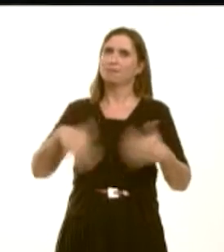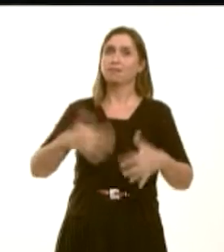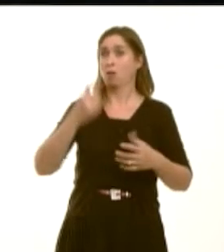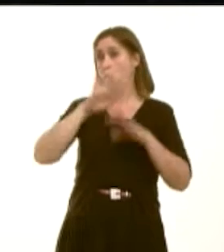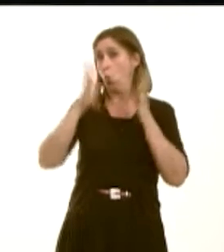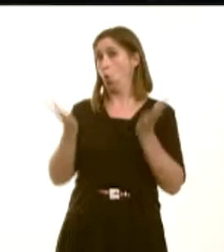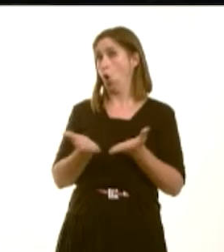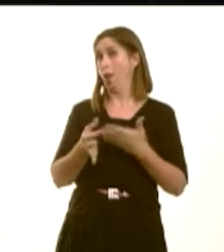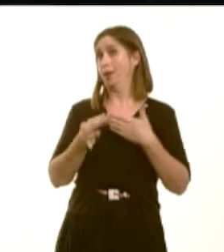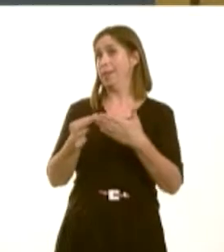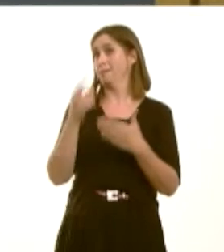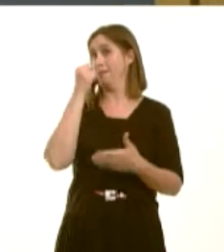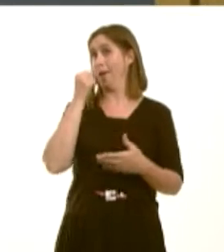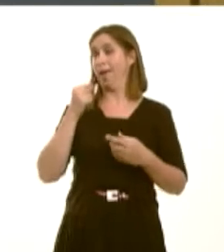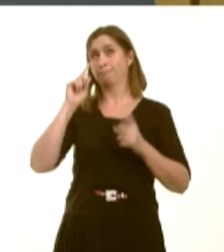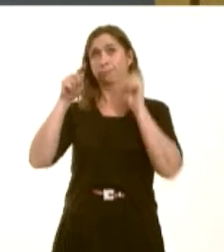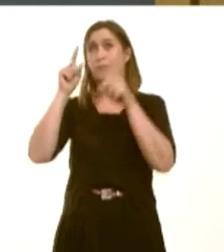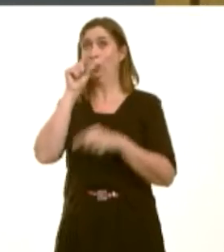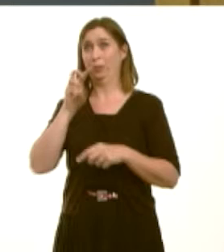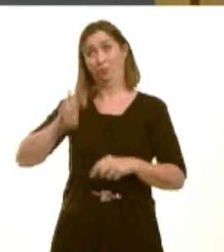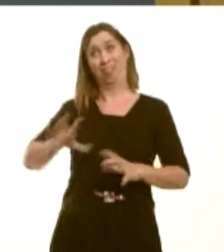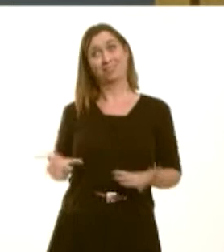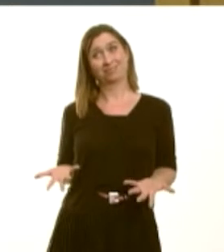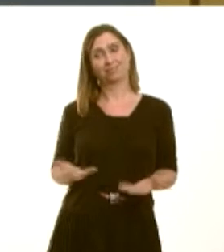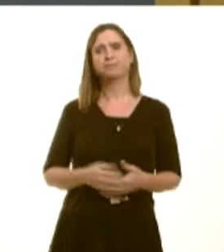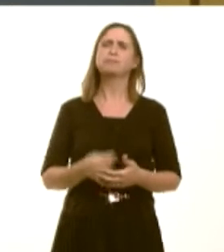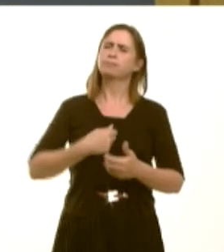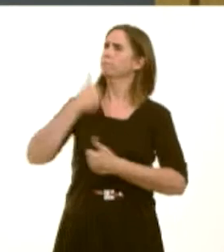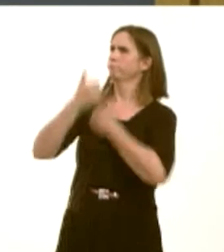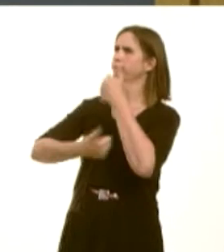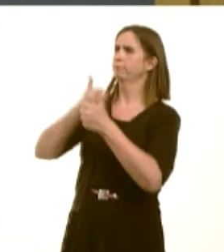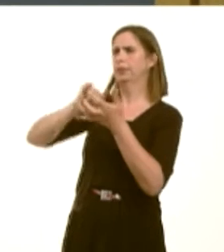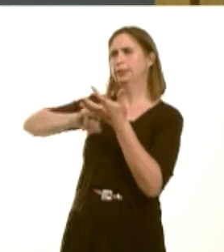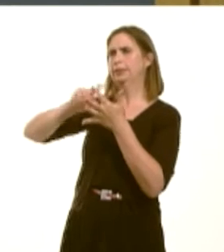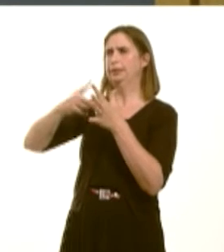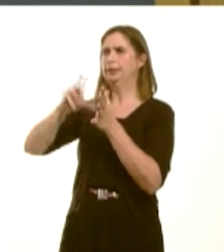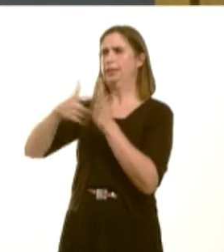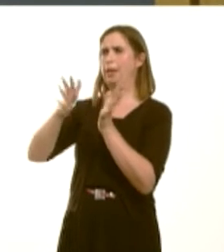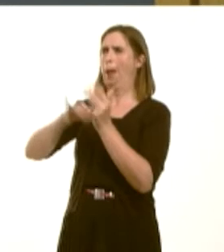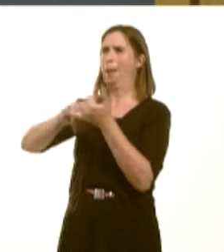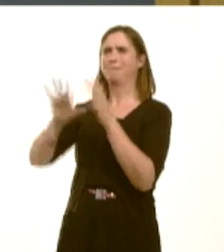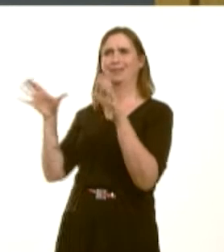Will the First Minister join me in congratulating the SEACAMS team and congratulating the excellent